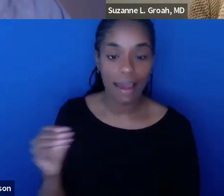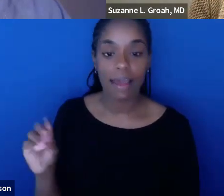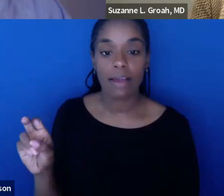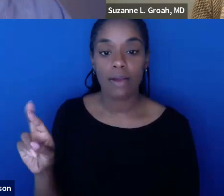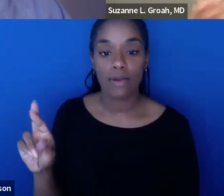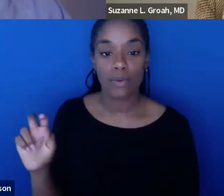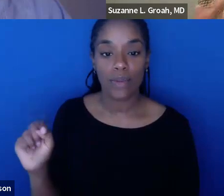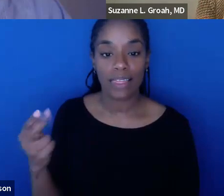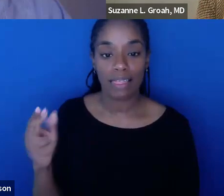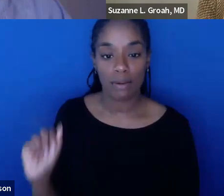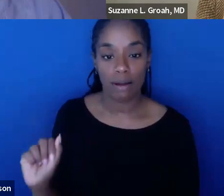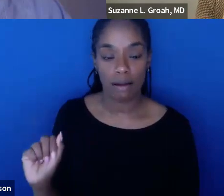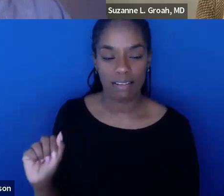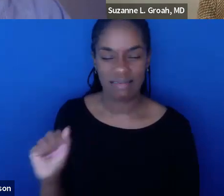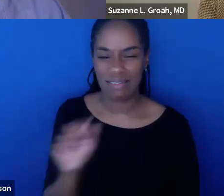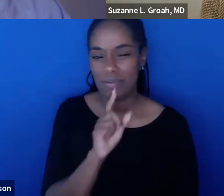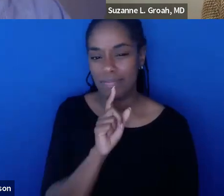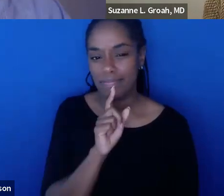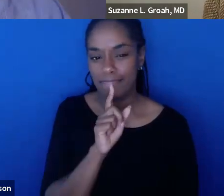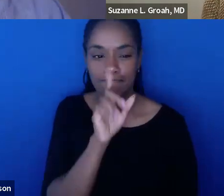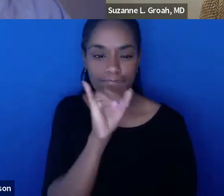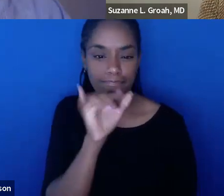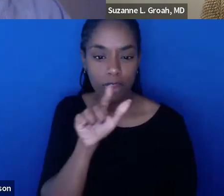So that's really the lower urinary tract.